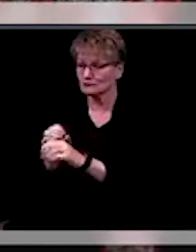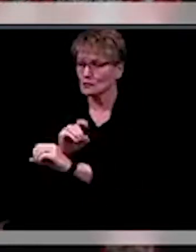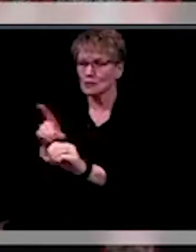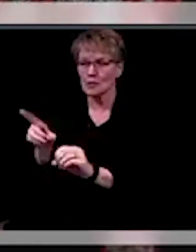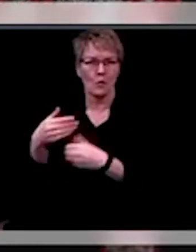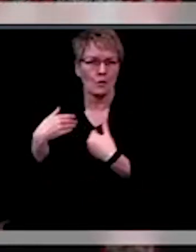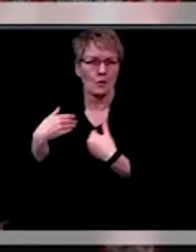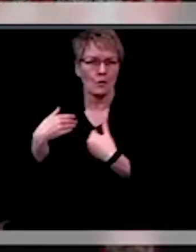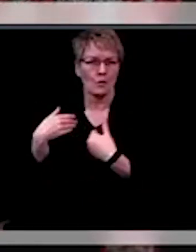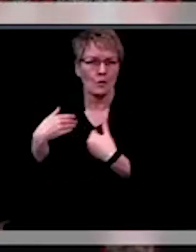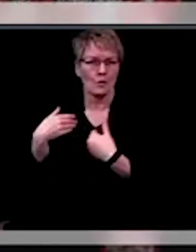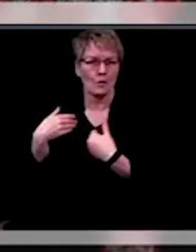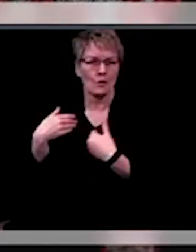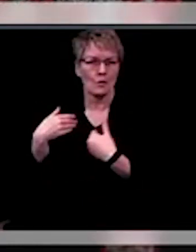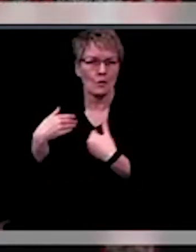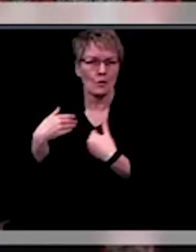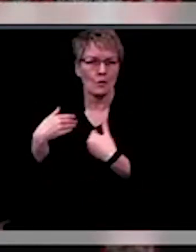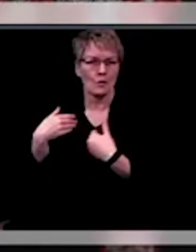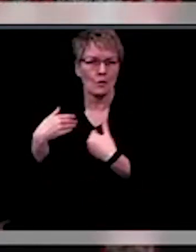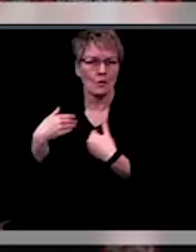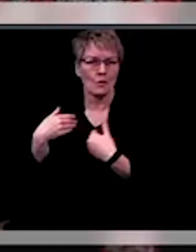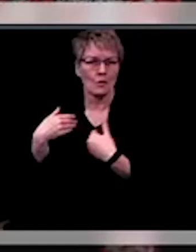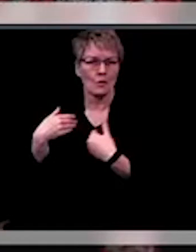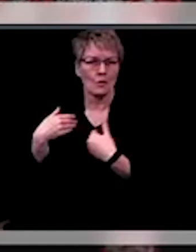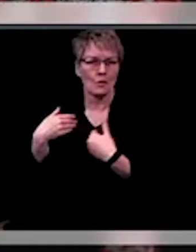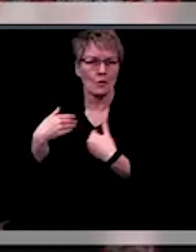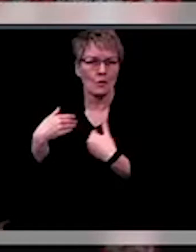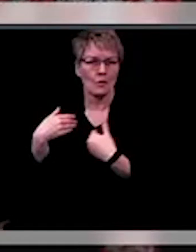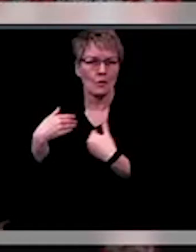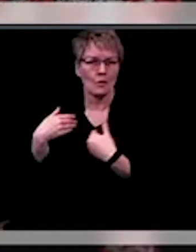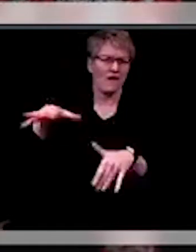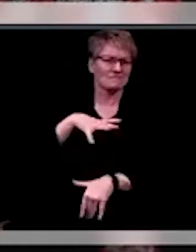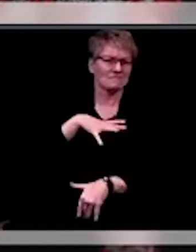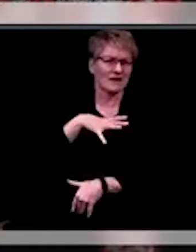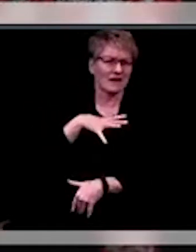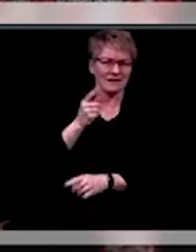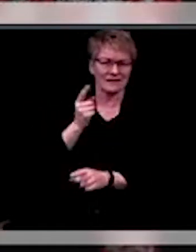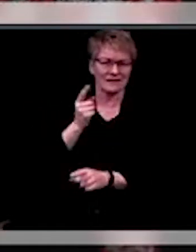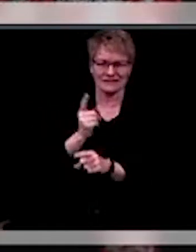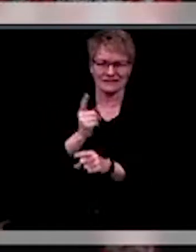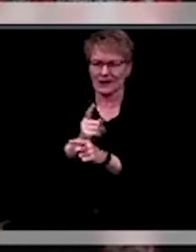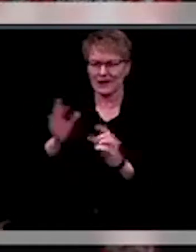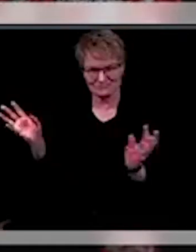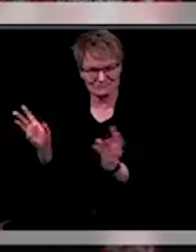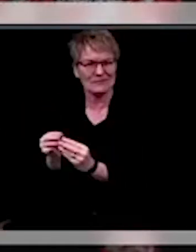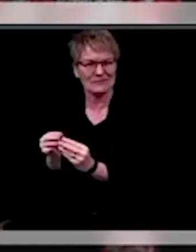see anybody get sick. And you may think, well, we had that gathering before and everything was fine,